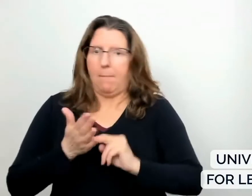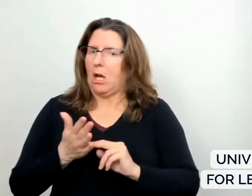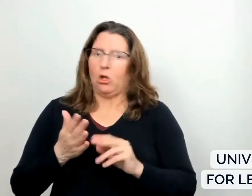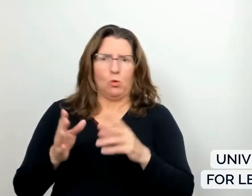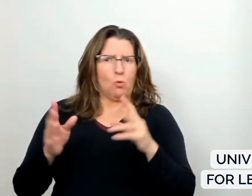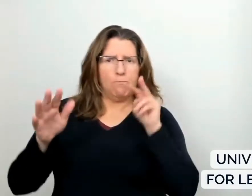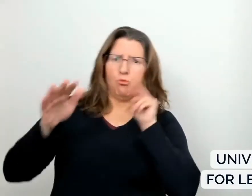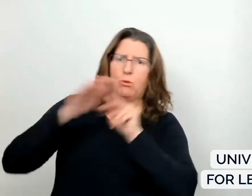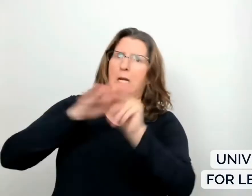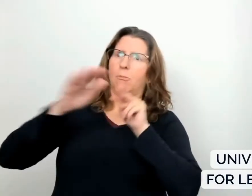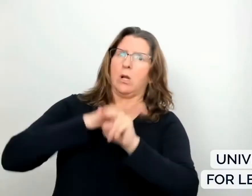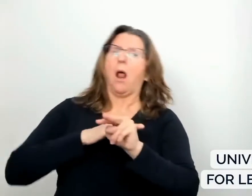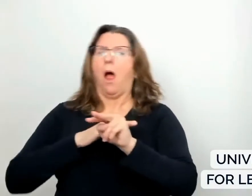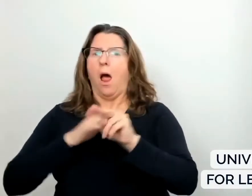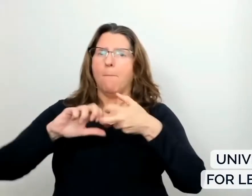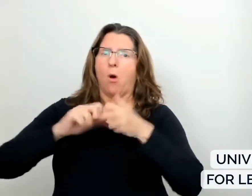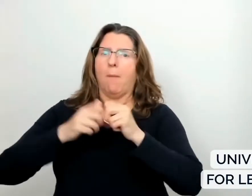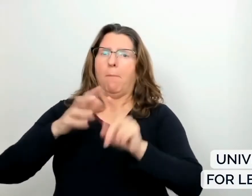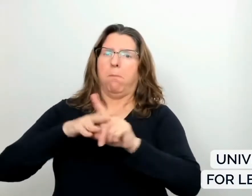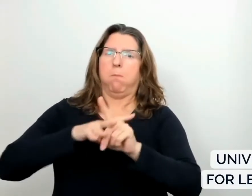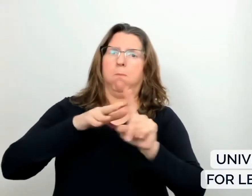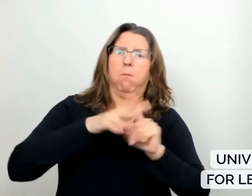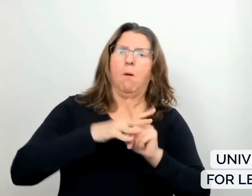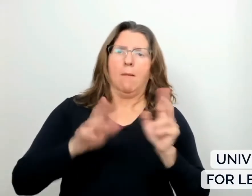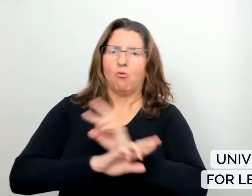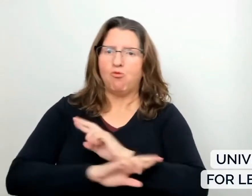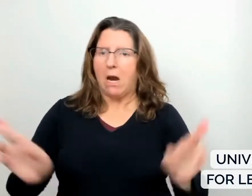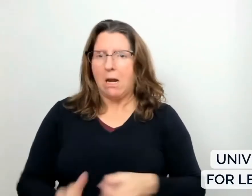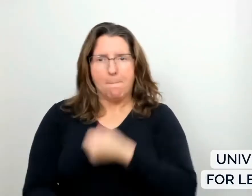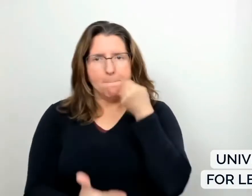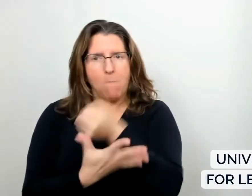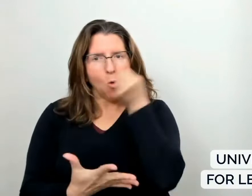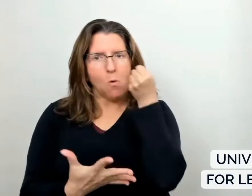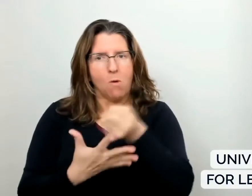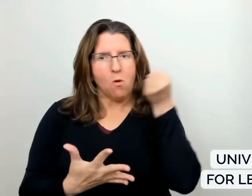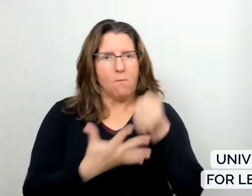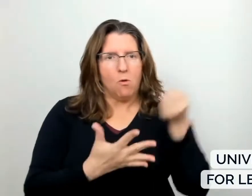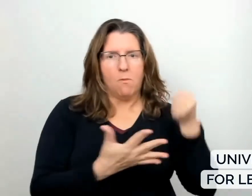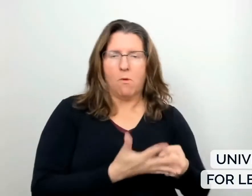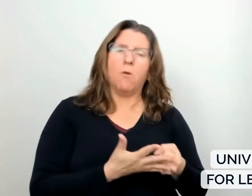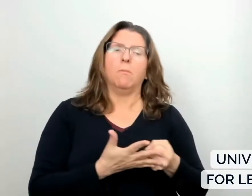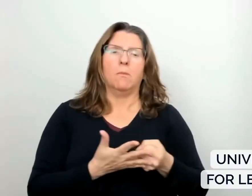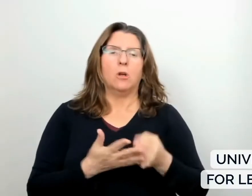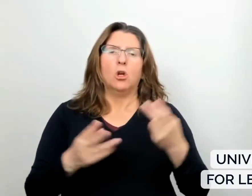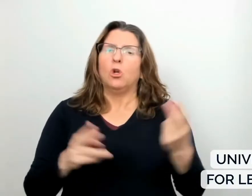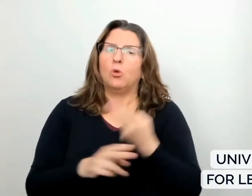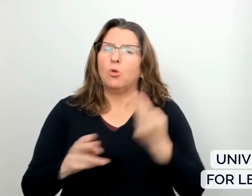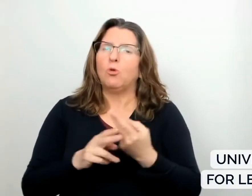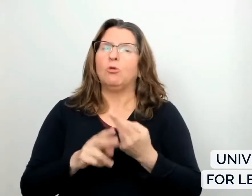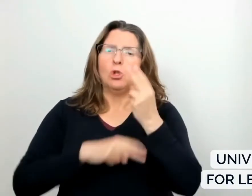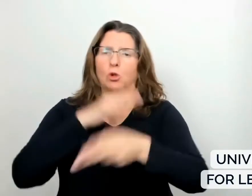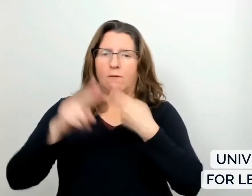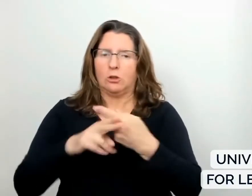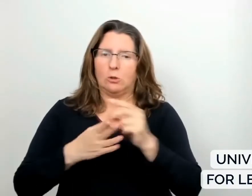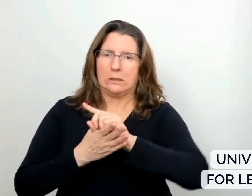You have to predict the needs, and necessary adaptations, prepare for them, in order to implement them.